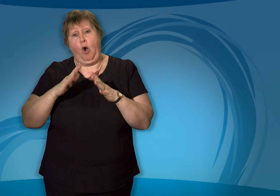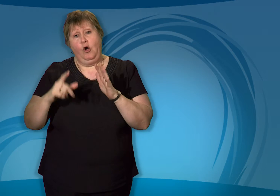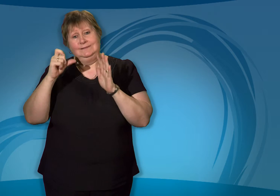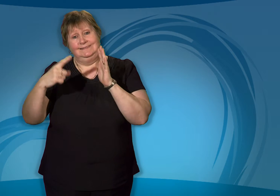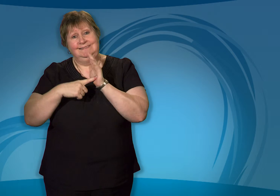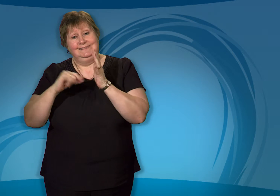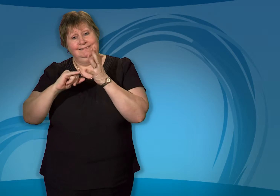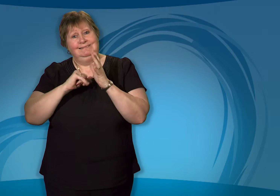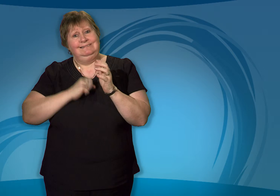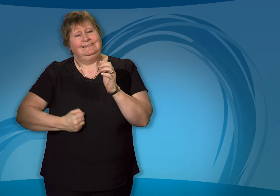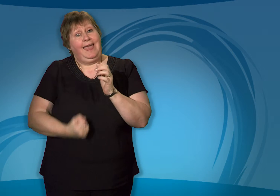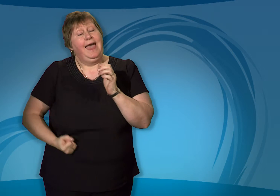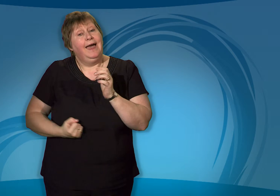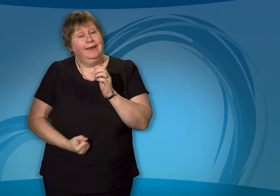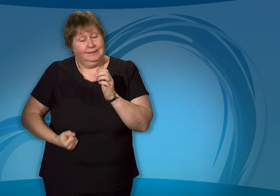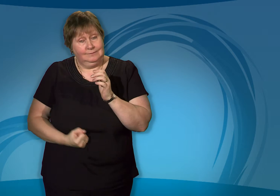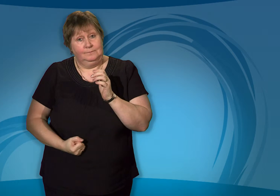sometimes be performed.